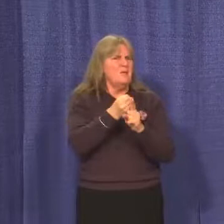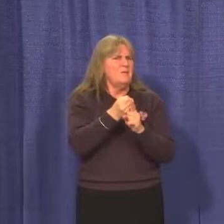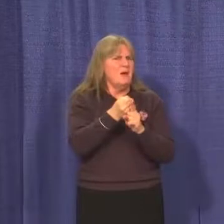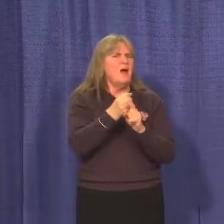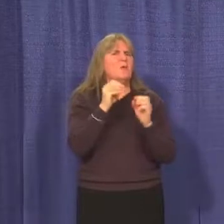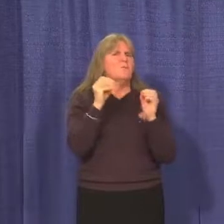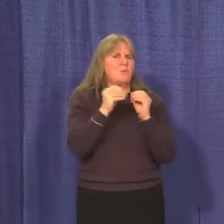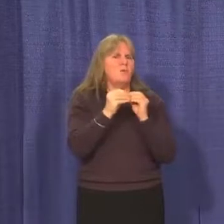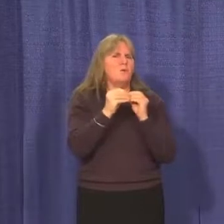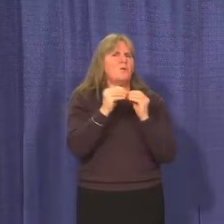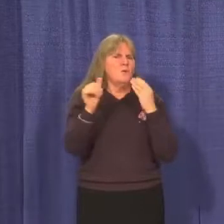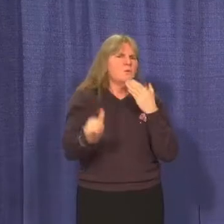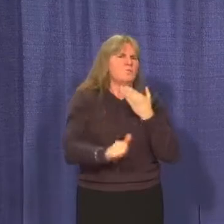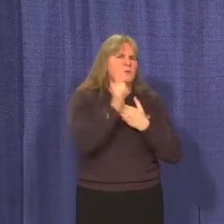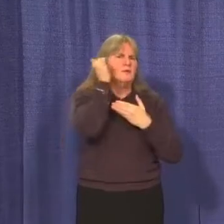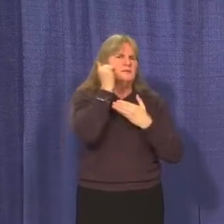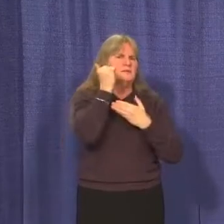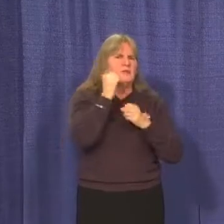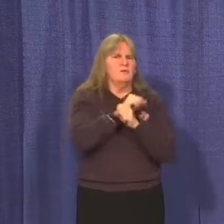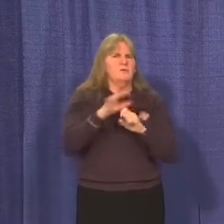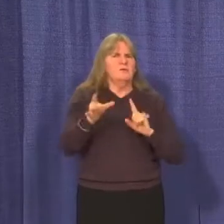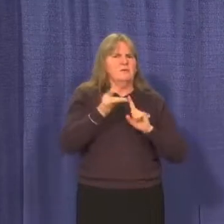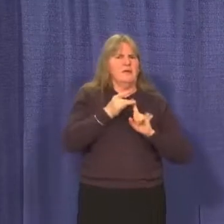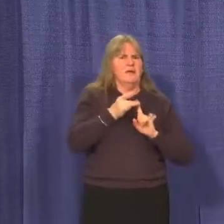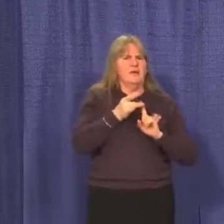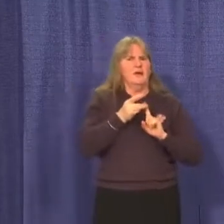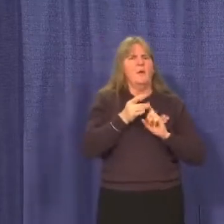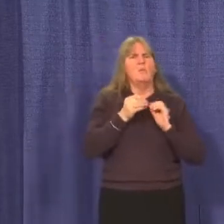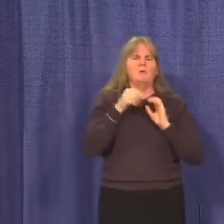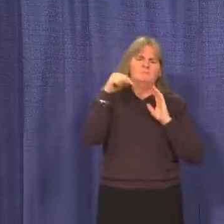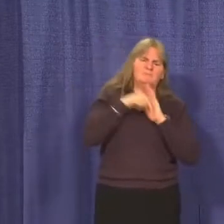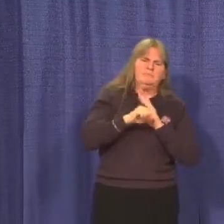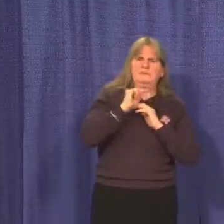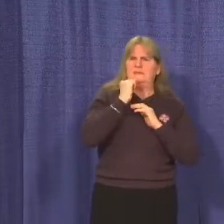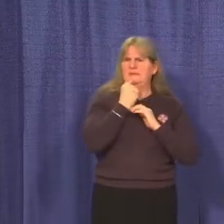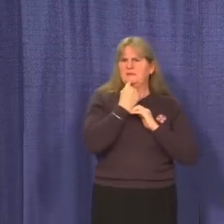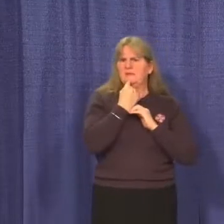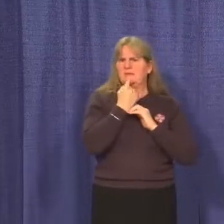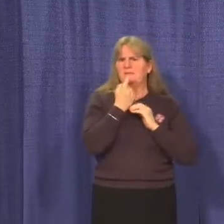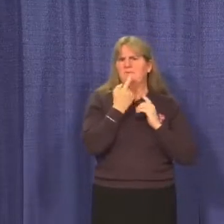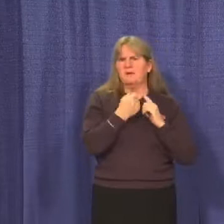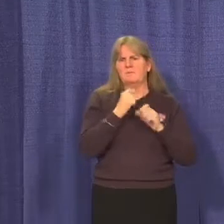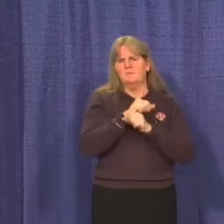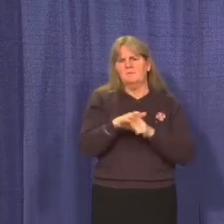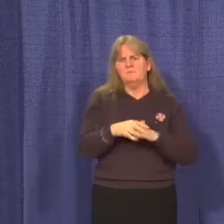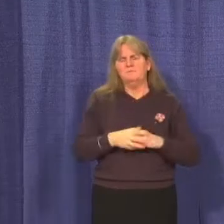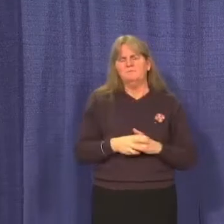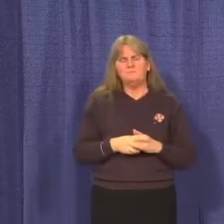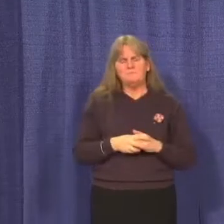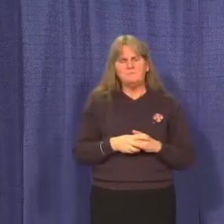individual's risk of contracting the virus or having complications from the virus.